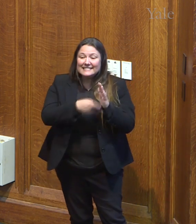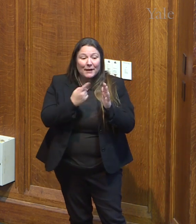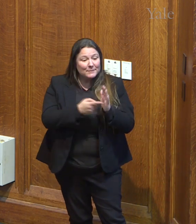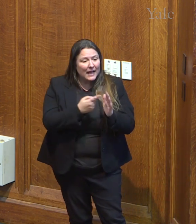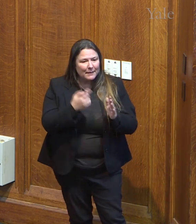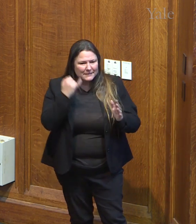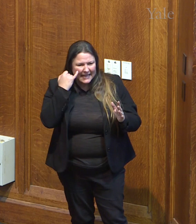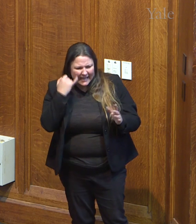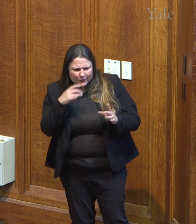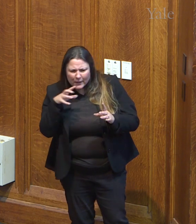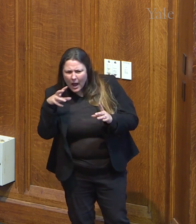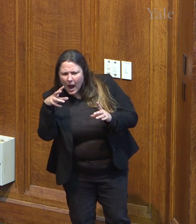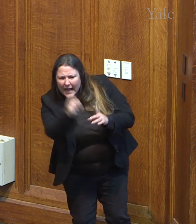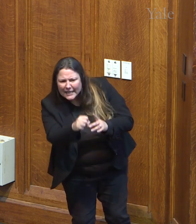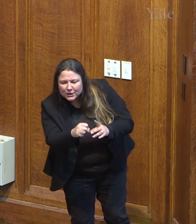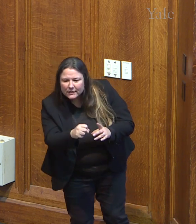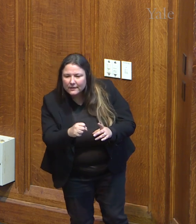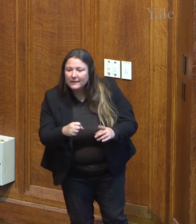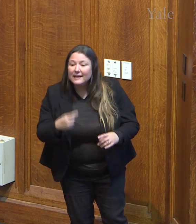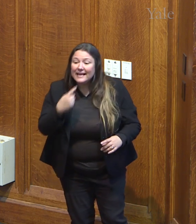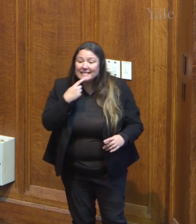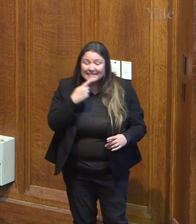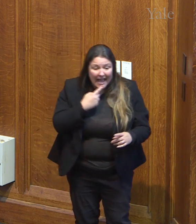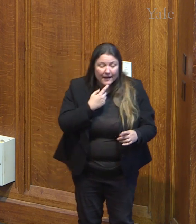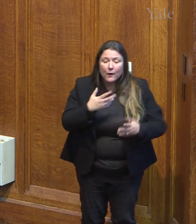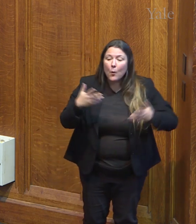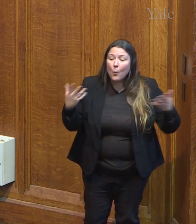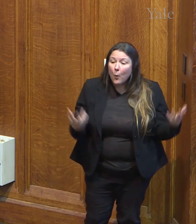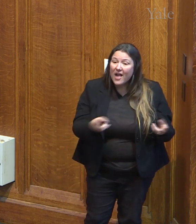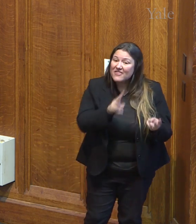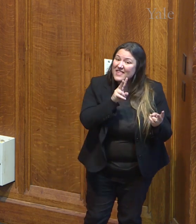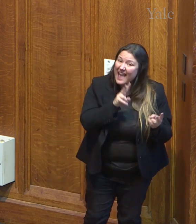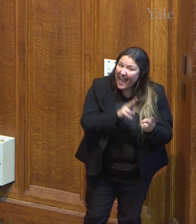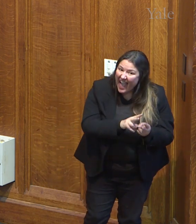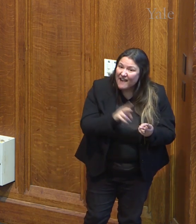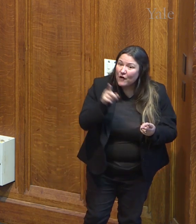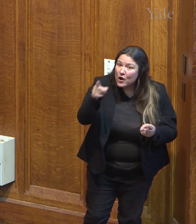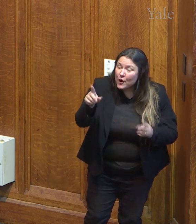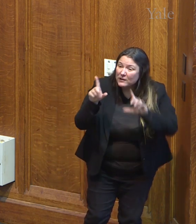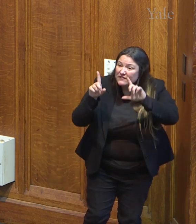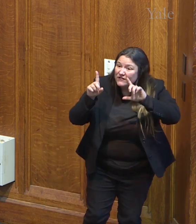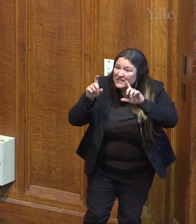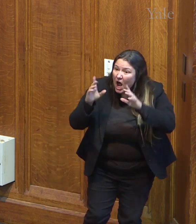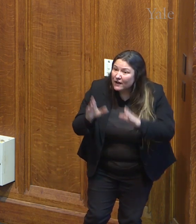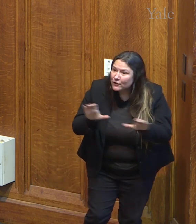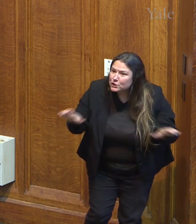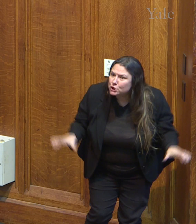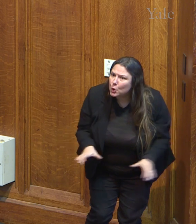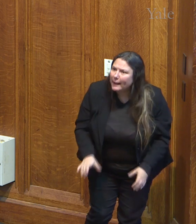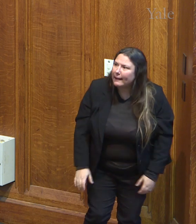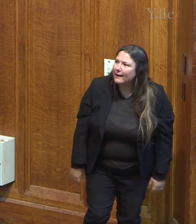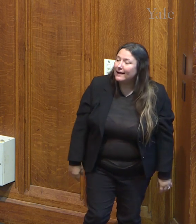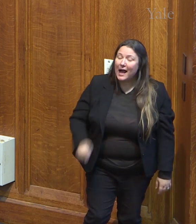and what he said was what the F are those photographers doing there? I was very proud of myself